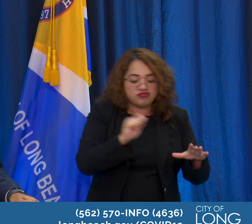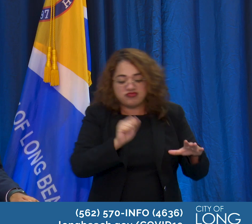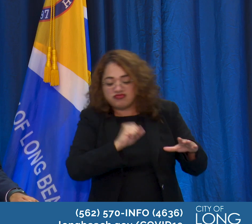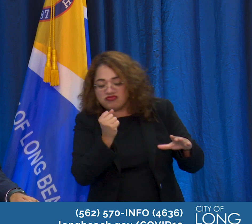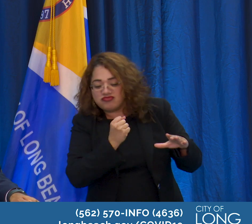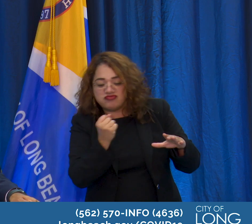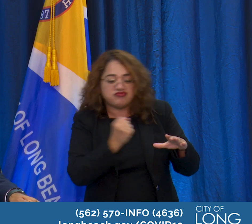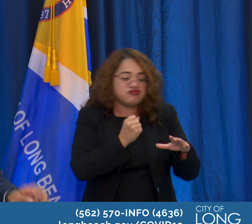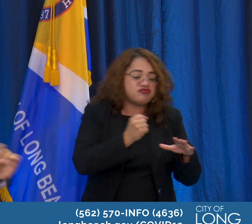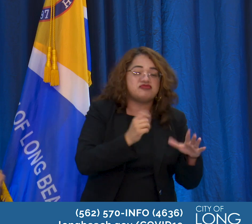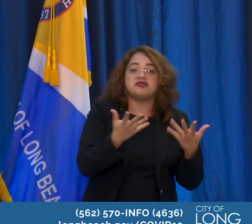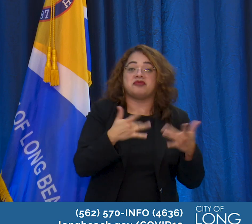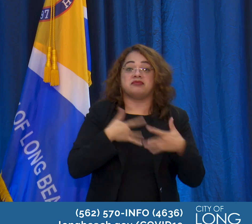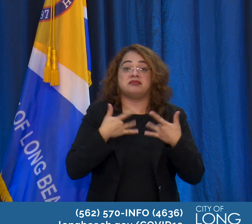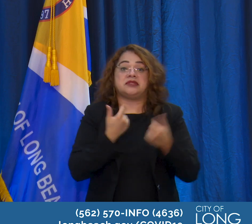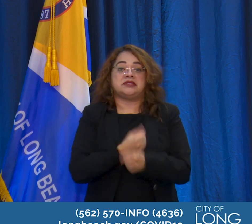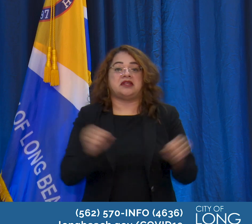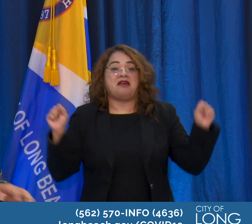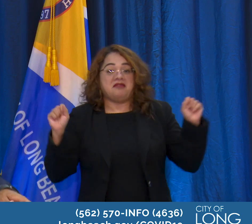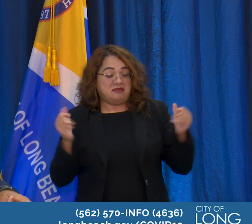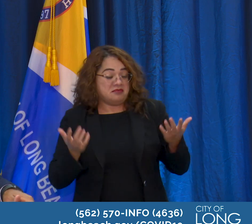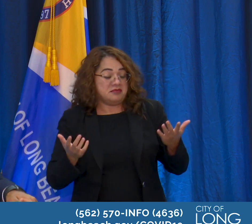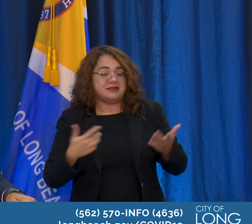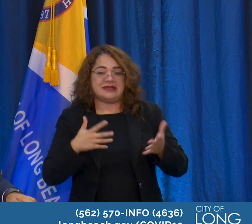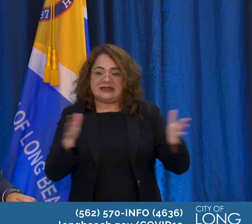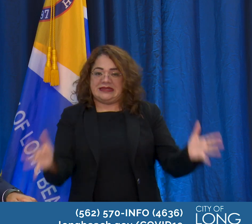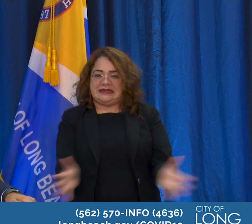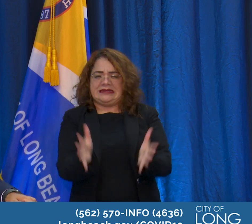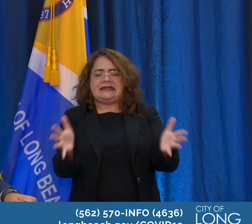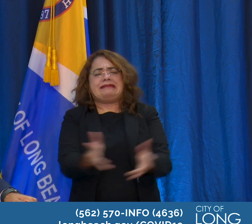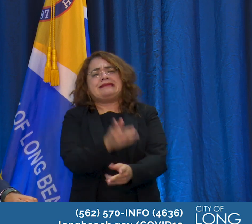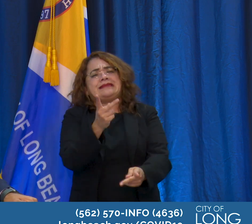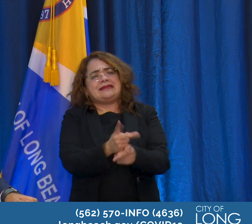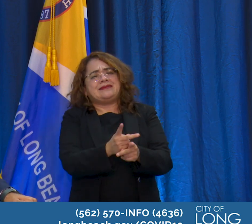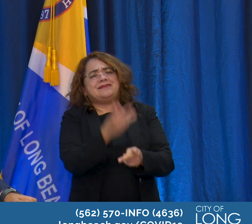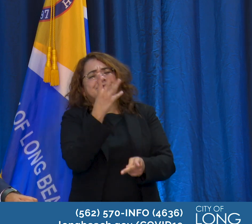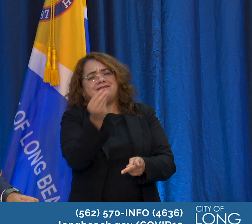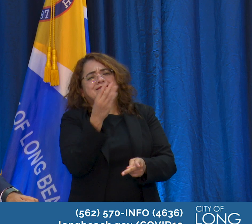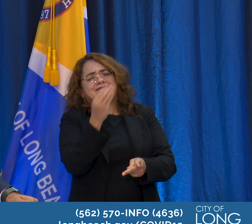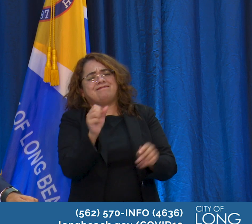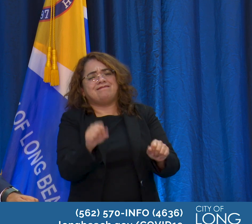So we want to encourage that activity, though we also want to allow barbershops and hair